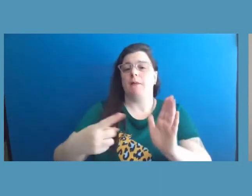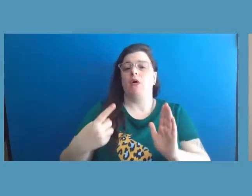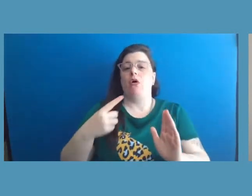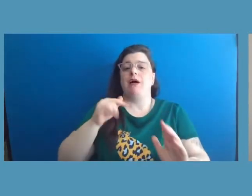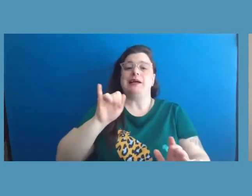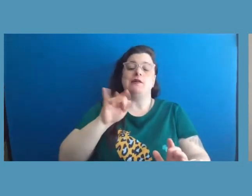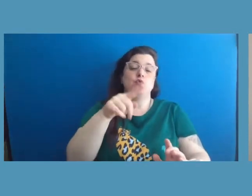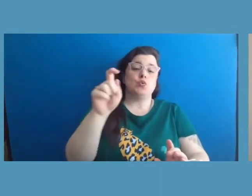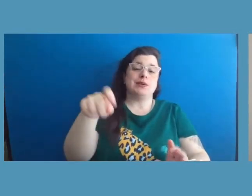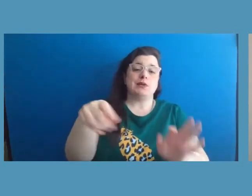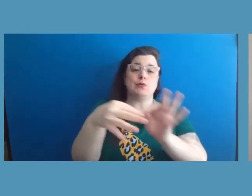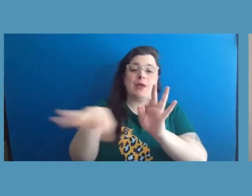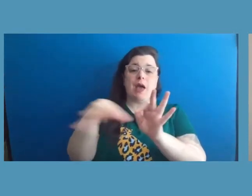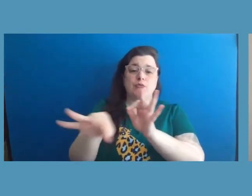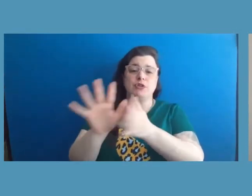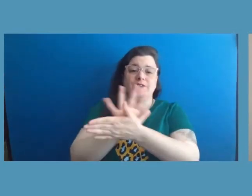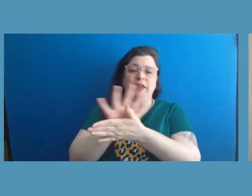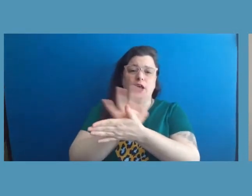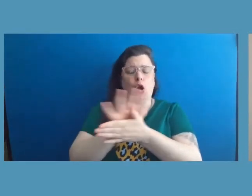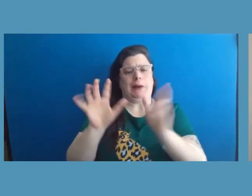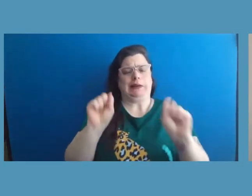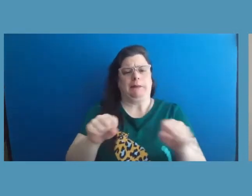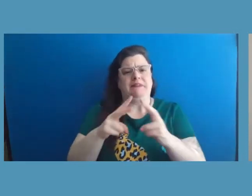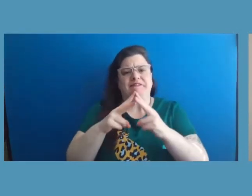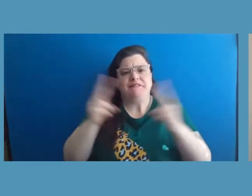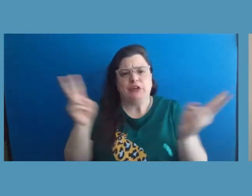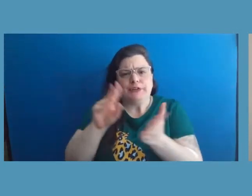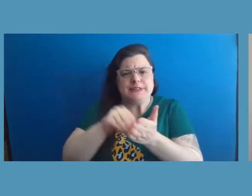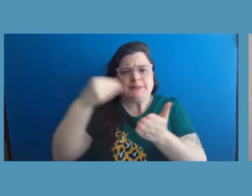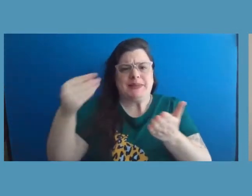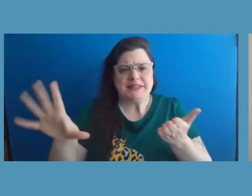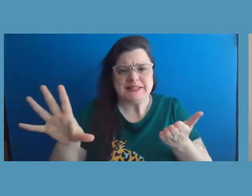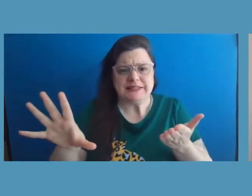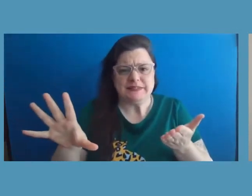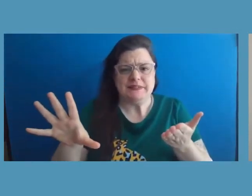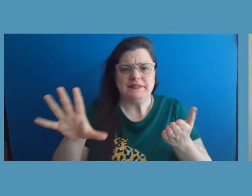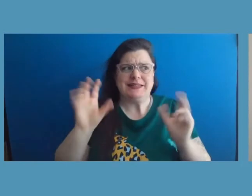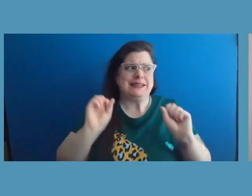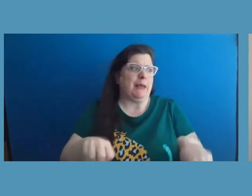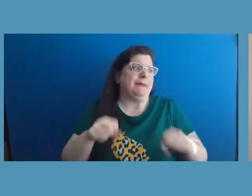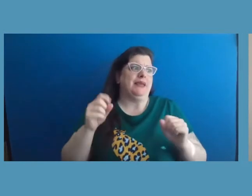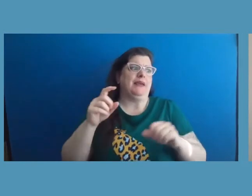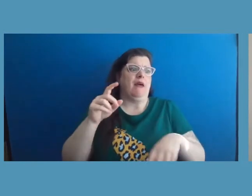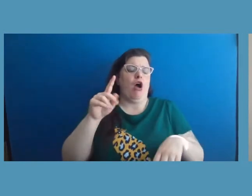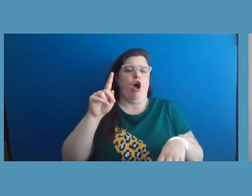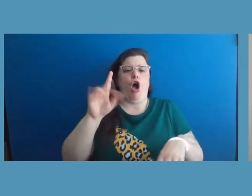out there. For example, if you need to caption of video, it can be very expensive to pay